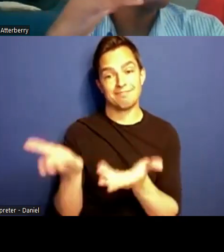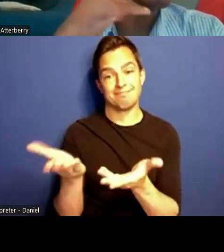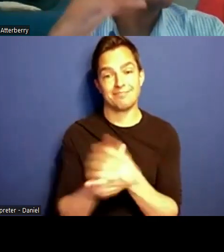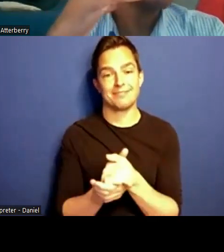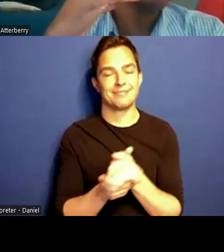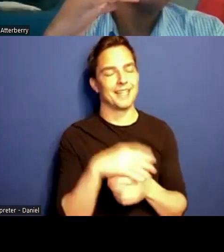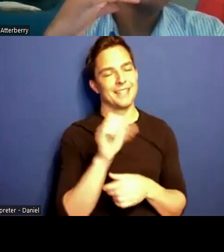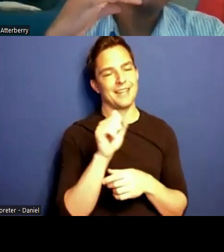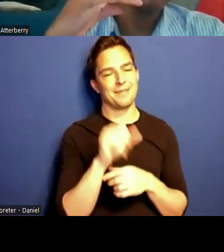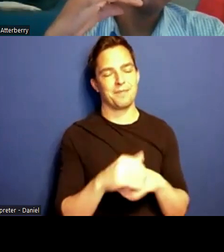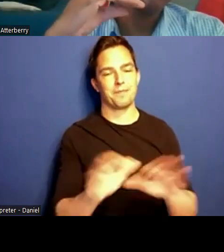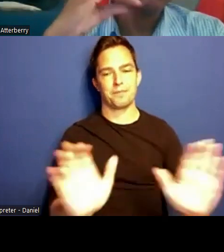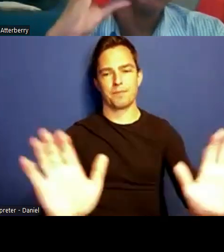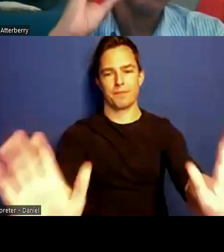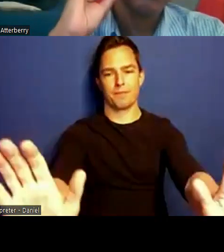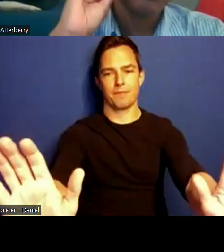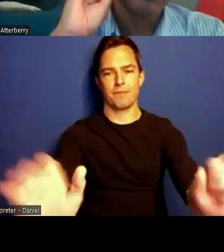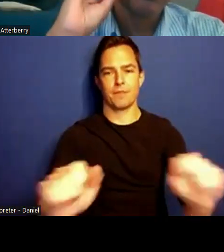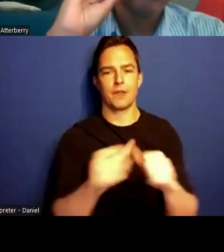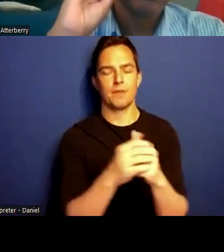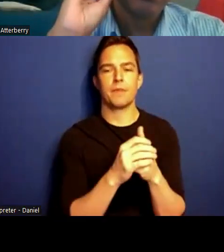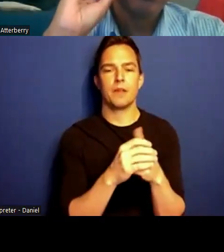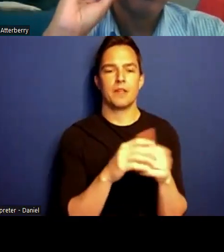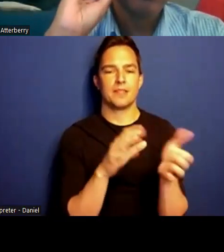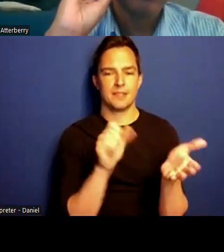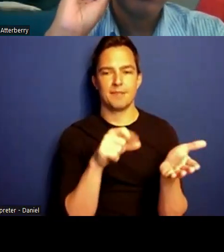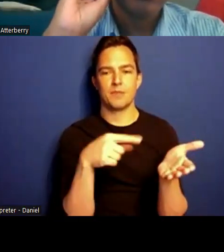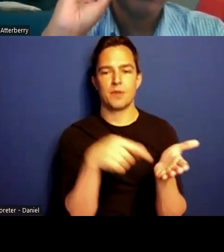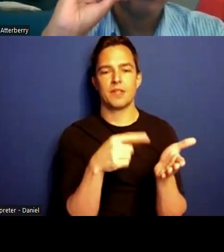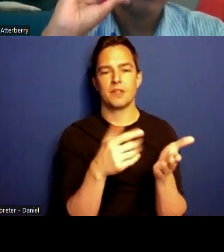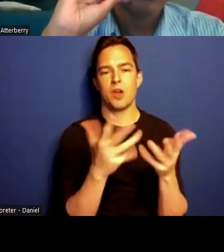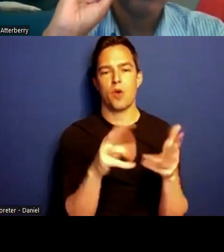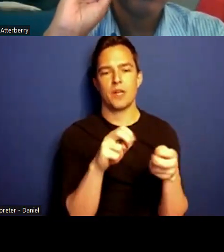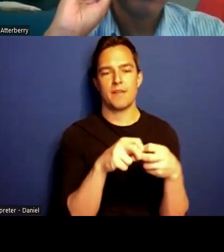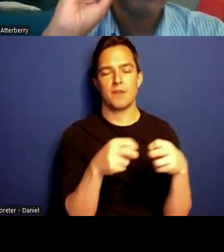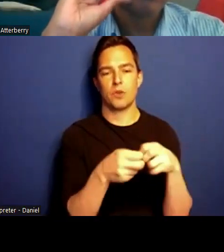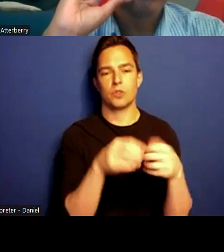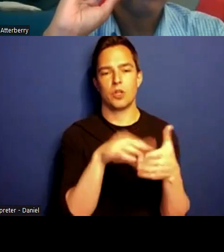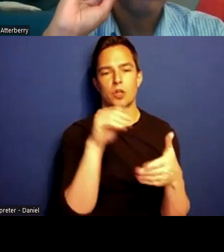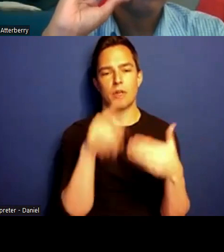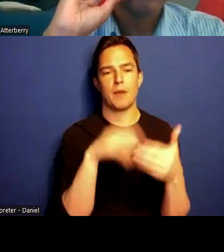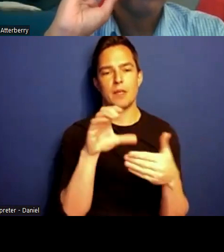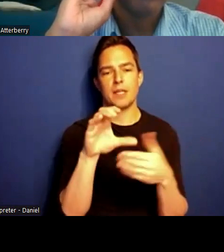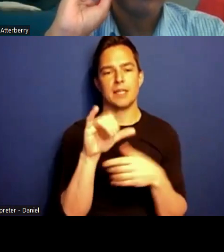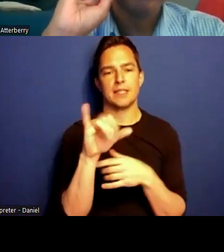(Riley Hurt) Yeah. So, it's already difficult to learn about civics education in the classroom,